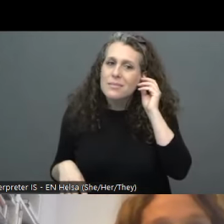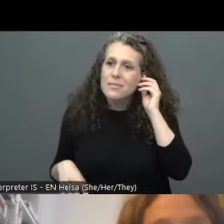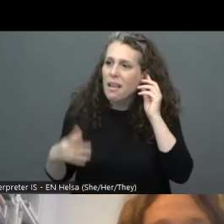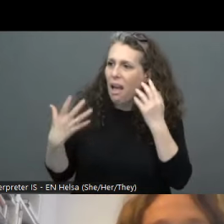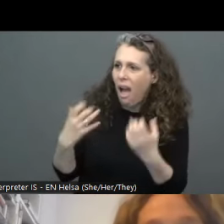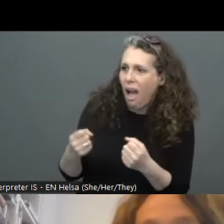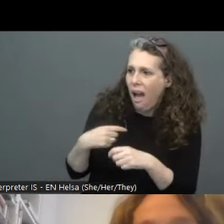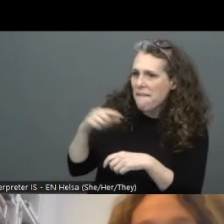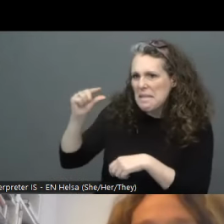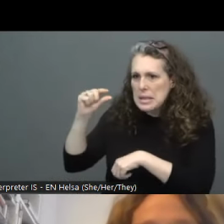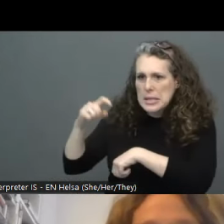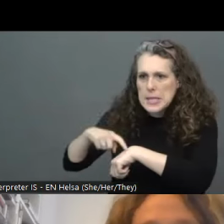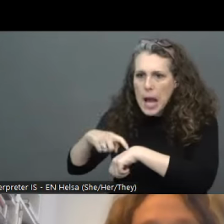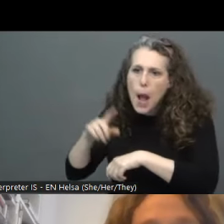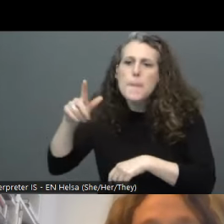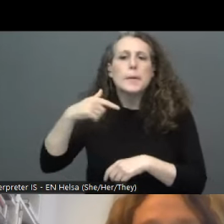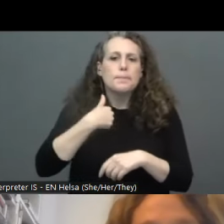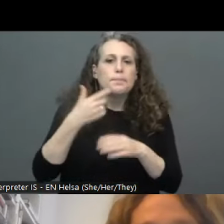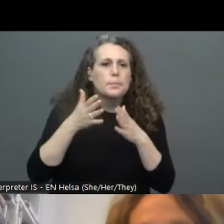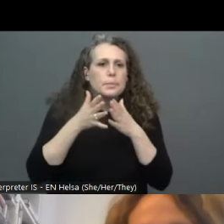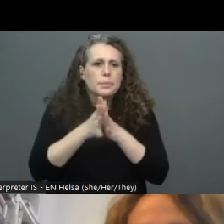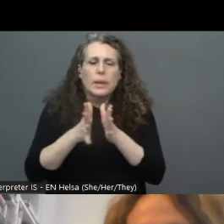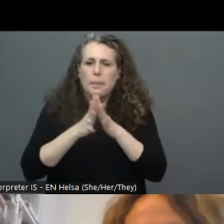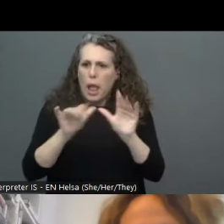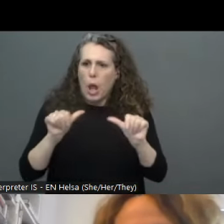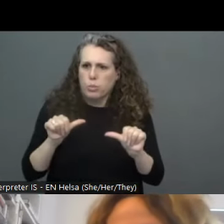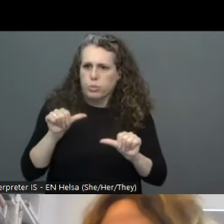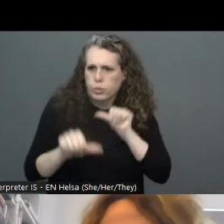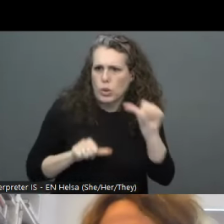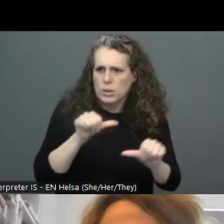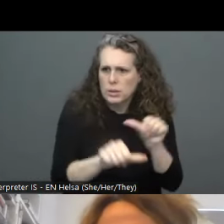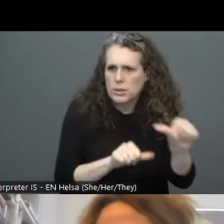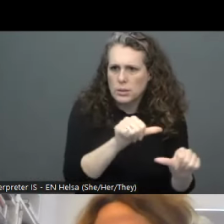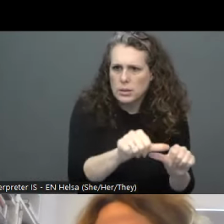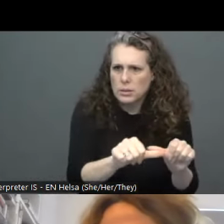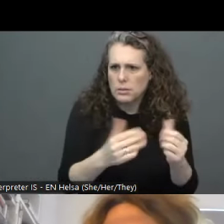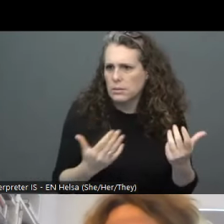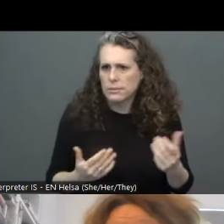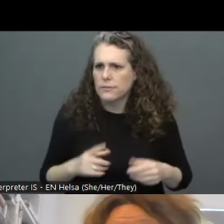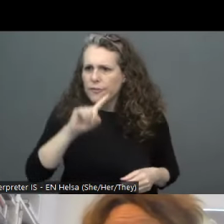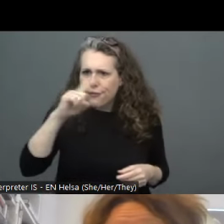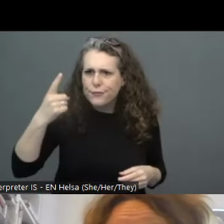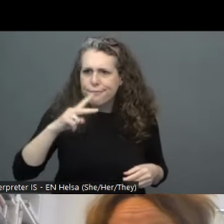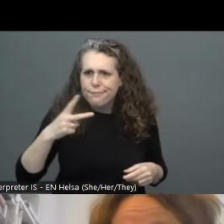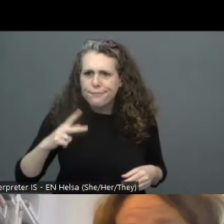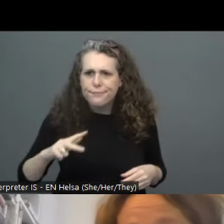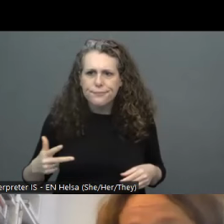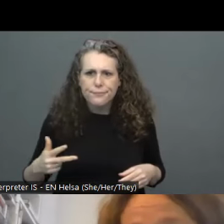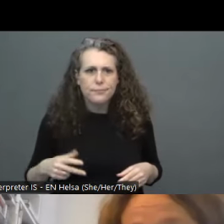share a little bit more about the process. So right now, we are going to meet today our